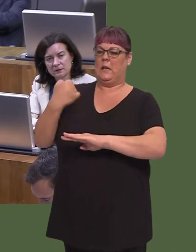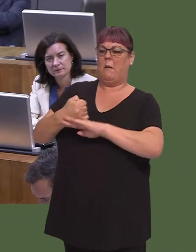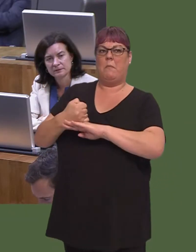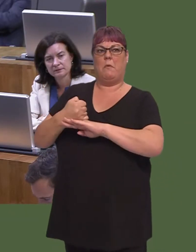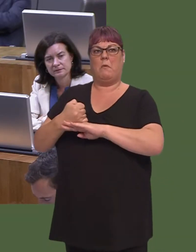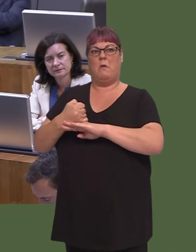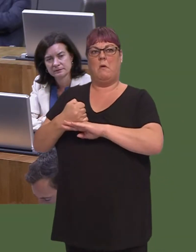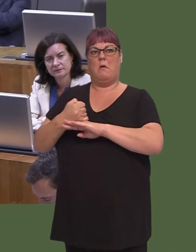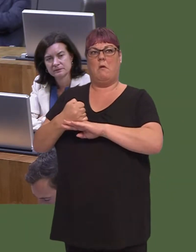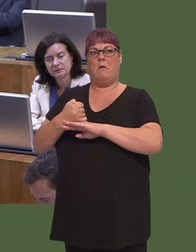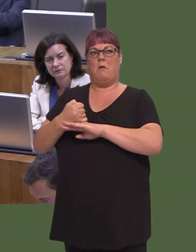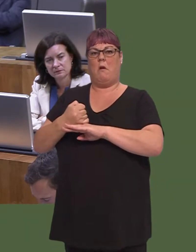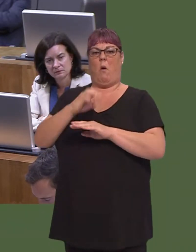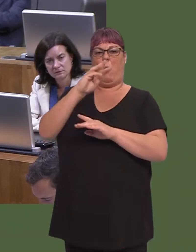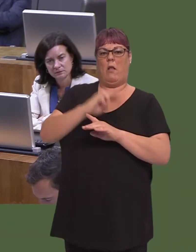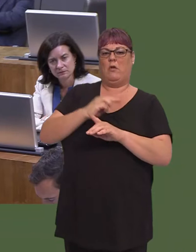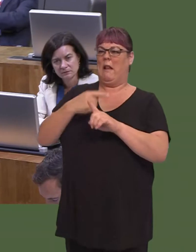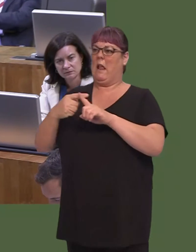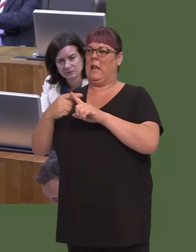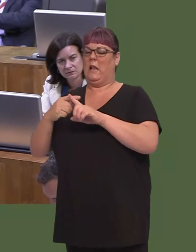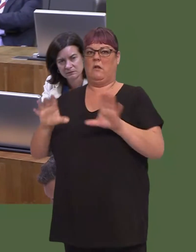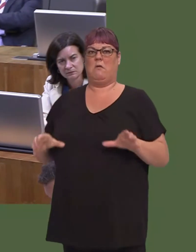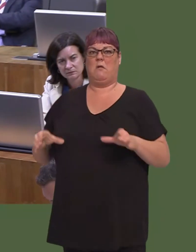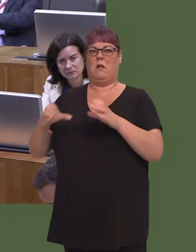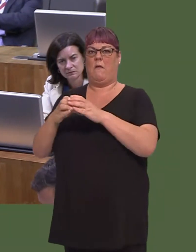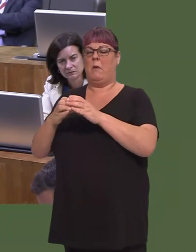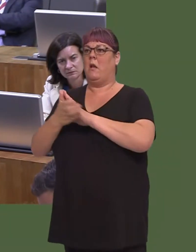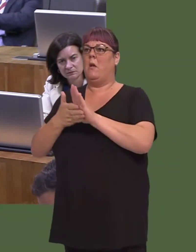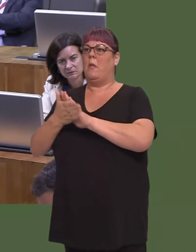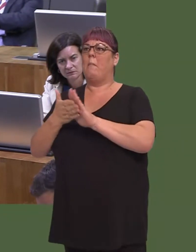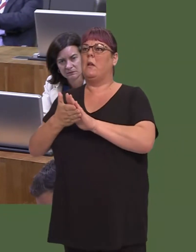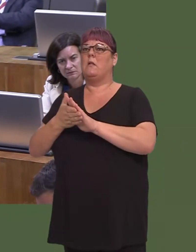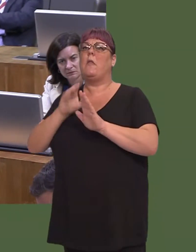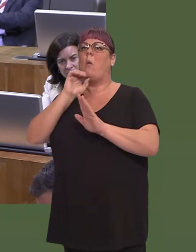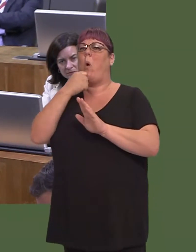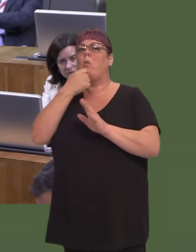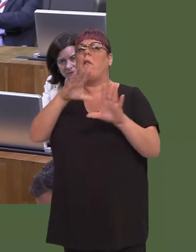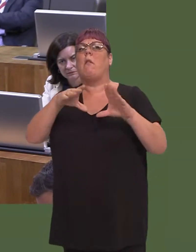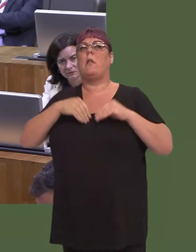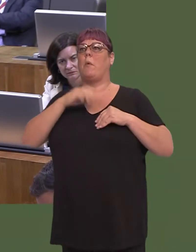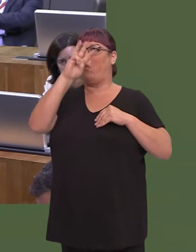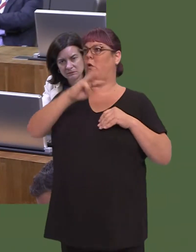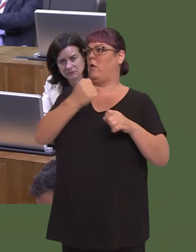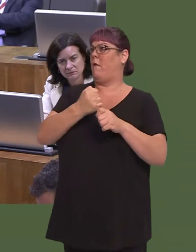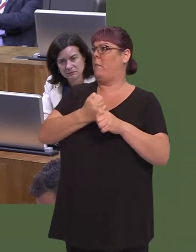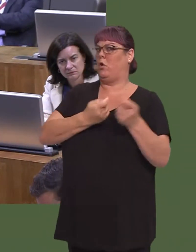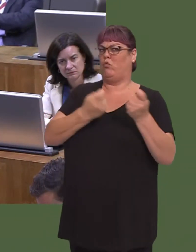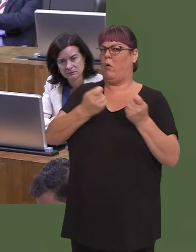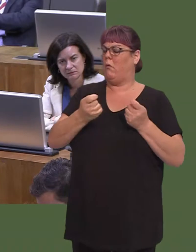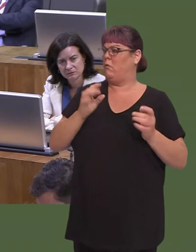examples. If we look at the States, I've spent a lot of time talking to the companies that invest, particularly in Wales, from America, and the same with Japan. I've spent a lot